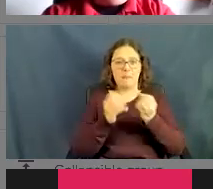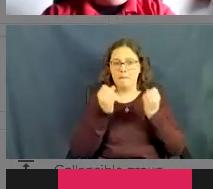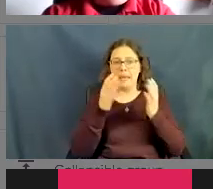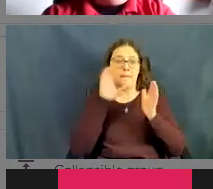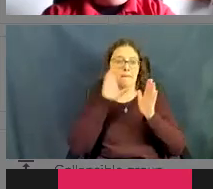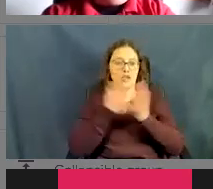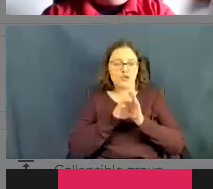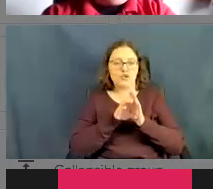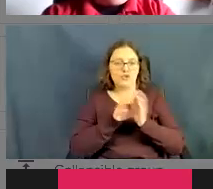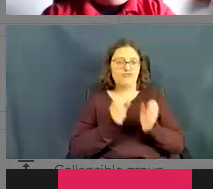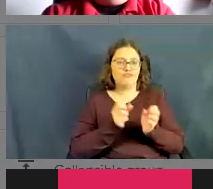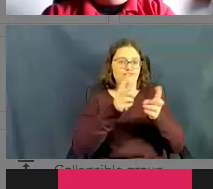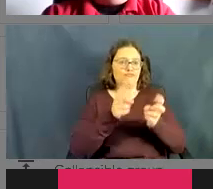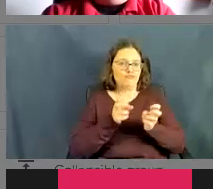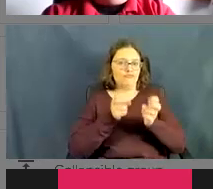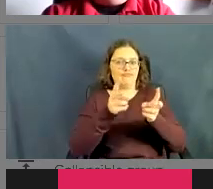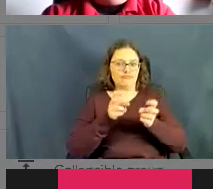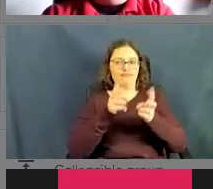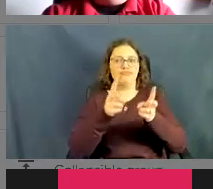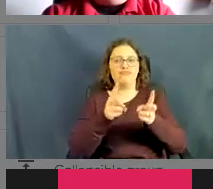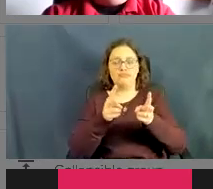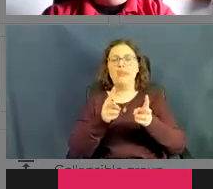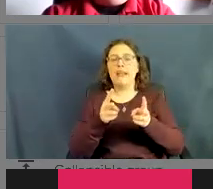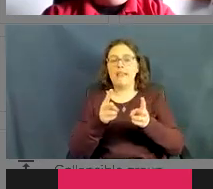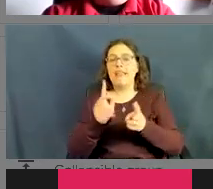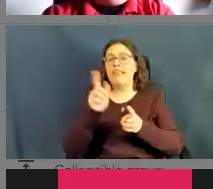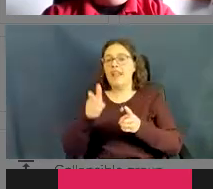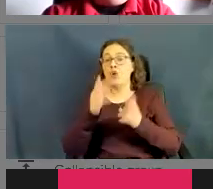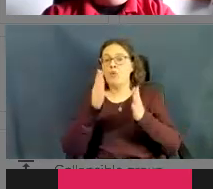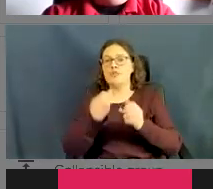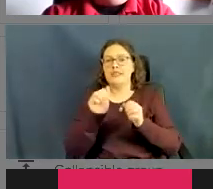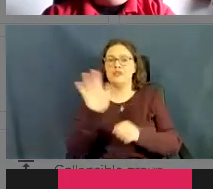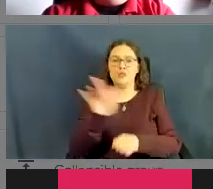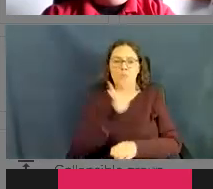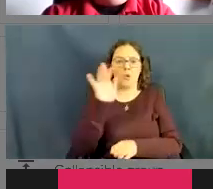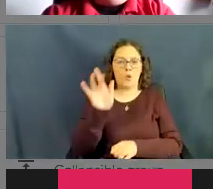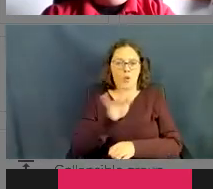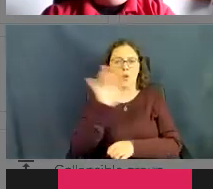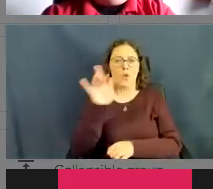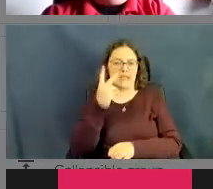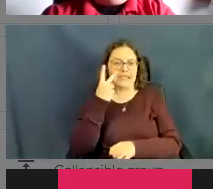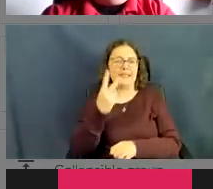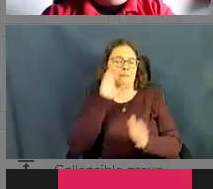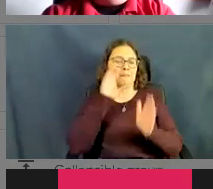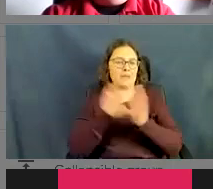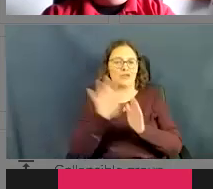With PowerPoint, what happens is you have that directions page, you are going to have